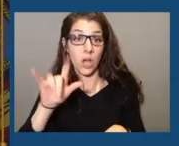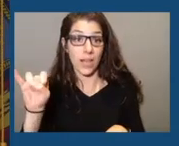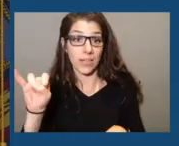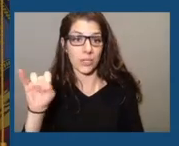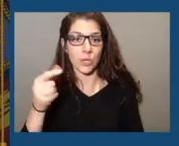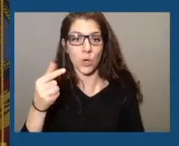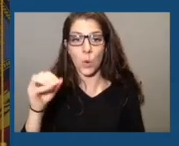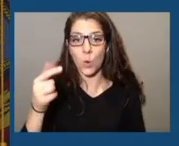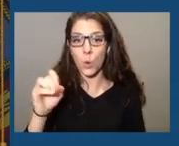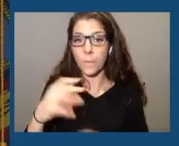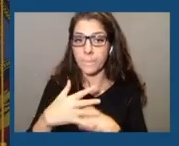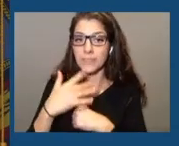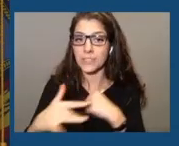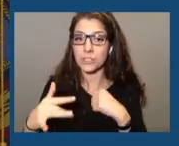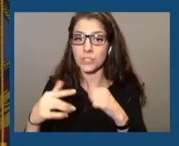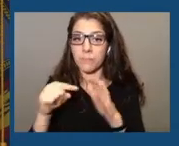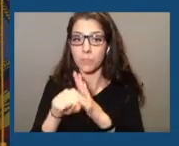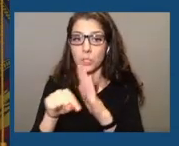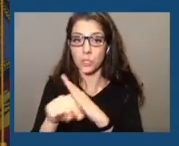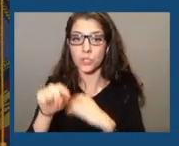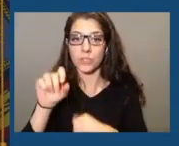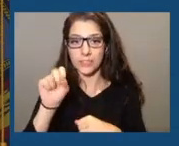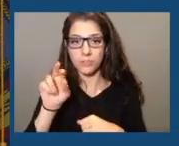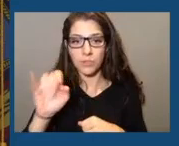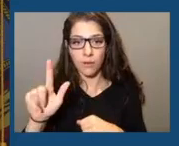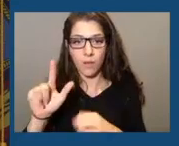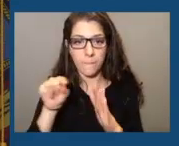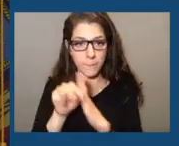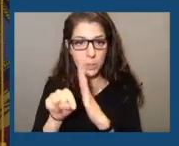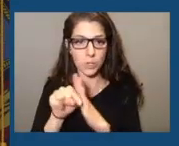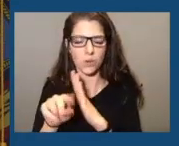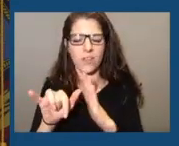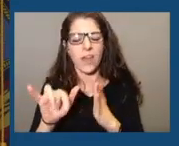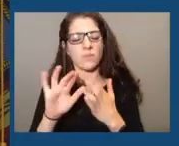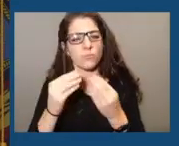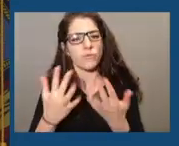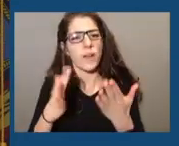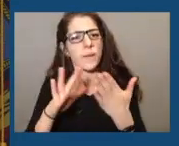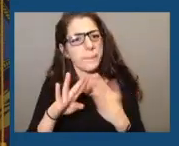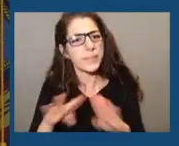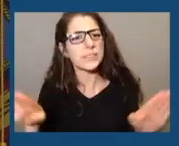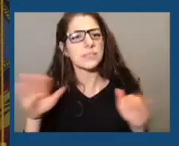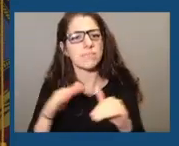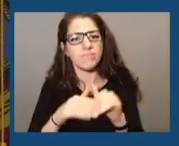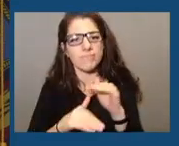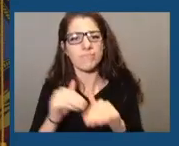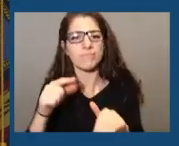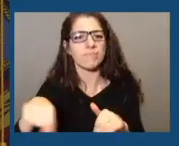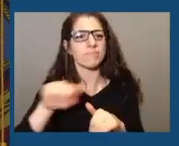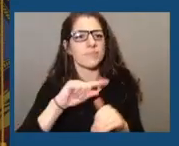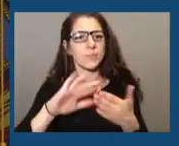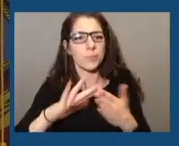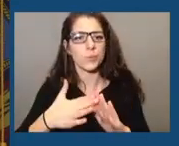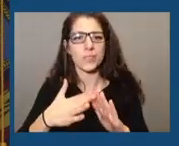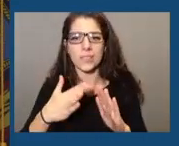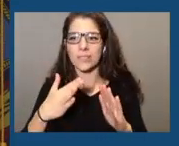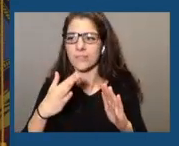and serial murderer and that brought peace and comfort to thousands of people who live in the community and comfort to families who are seeking justice.